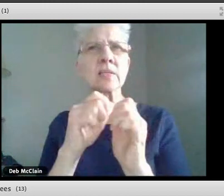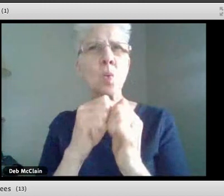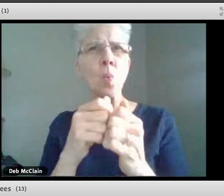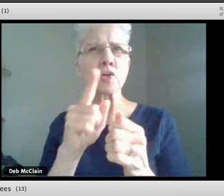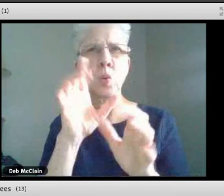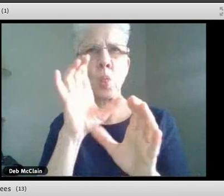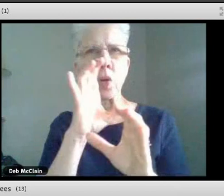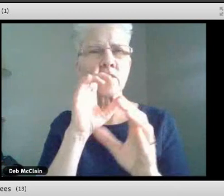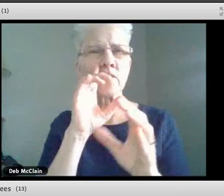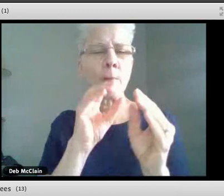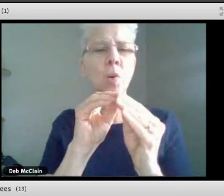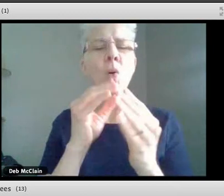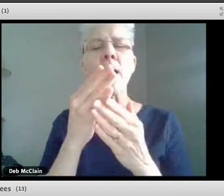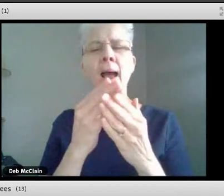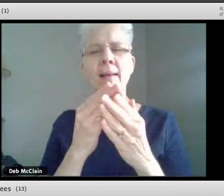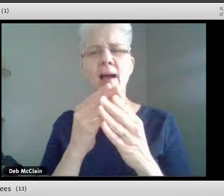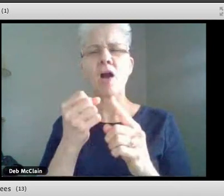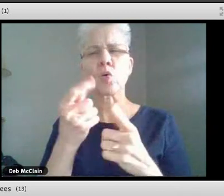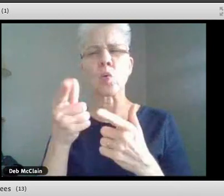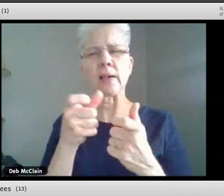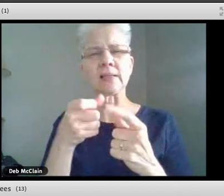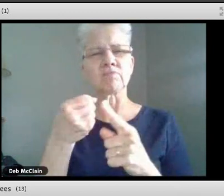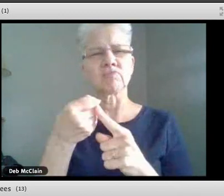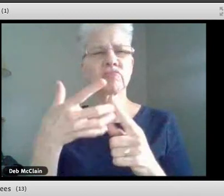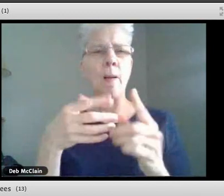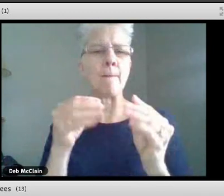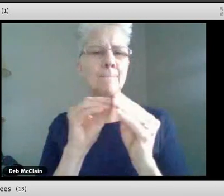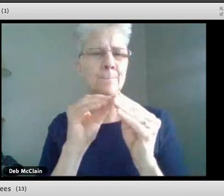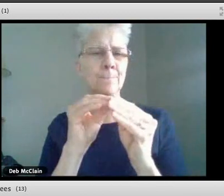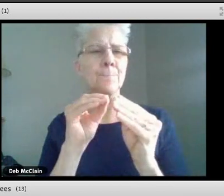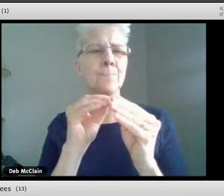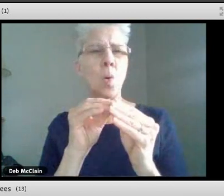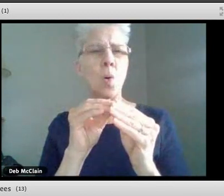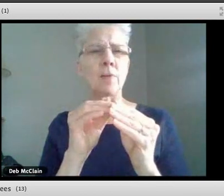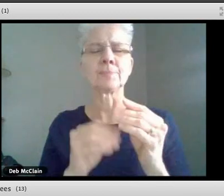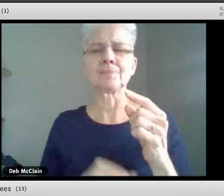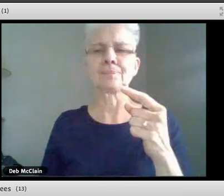some of the sources that you can look at and go back to after this presentation.